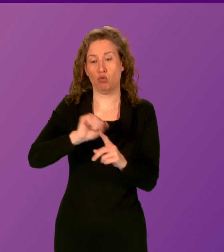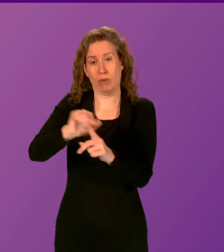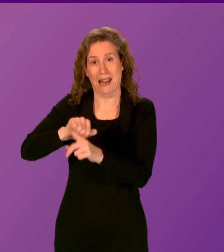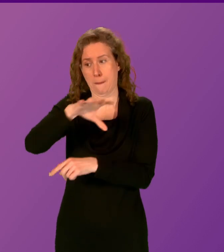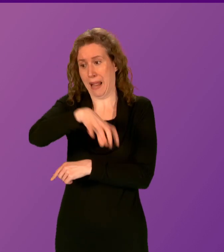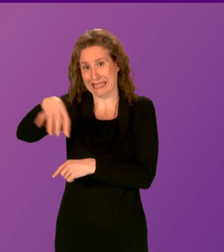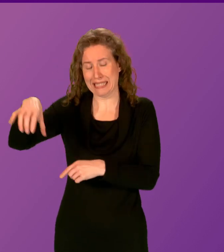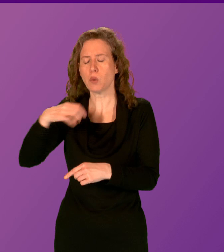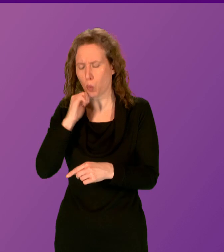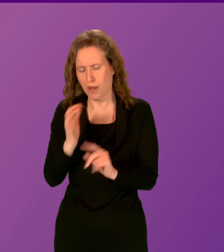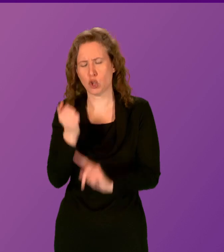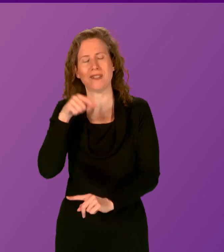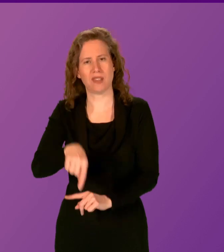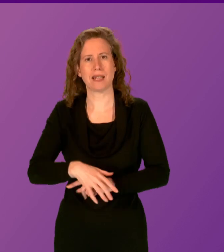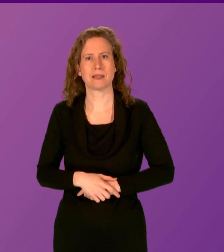the end of the current session of Parliament.